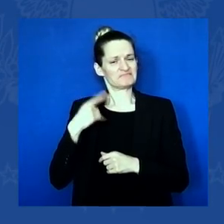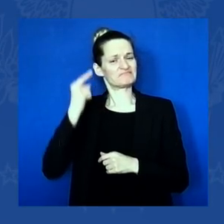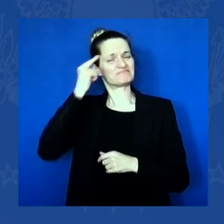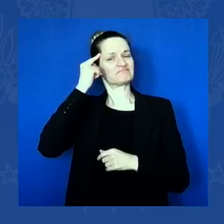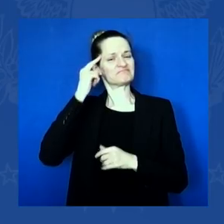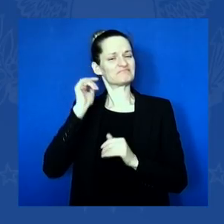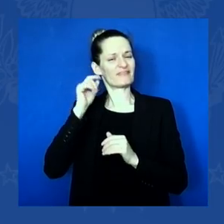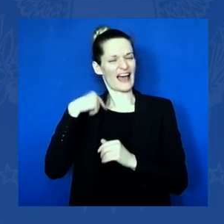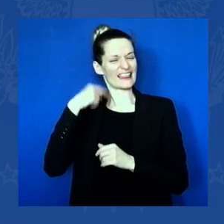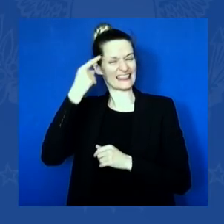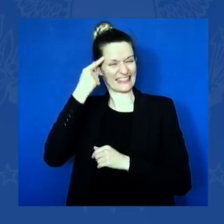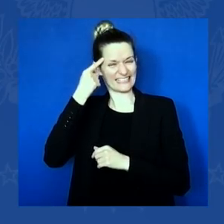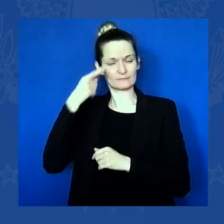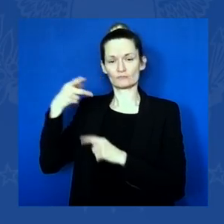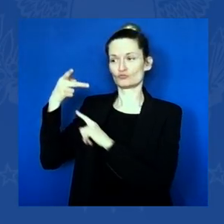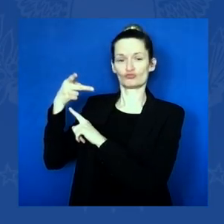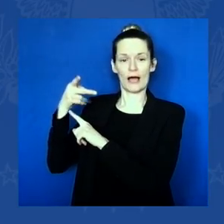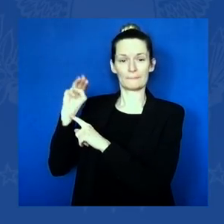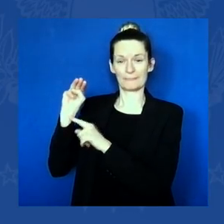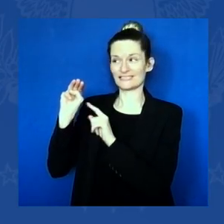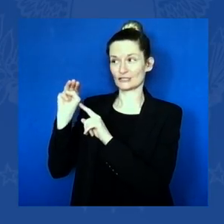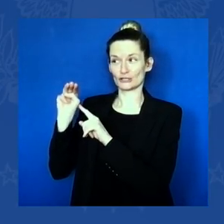in another part of the building, so we're going to begin.